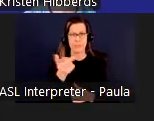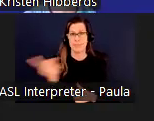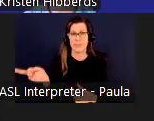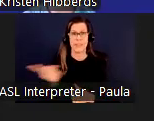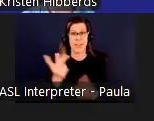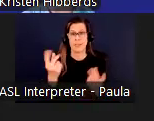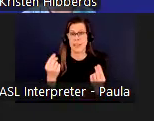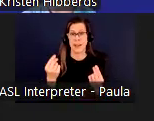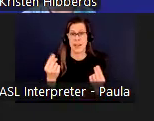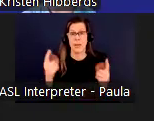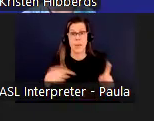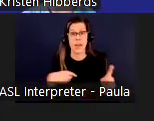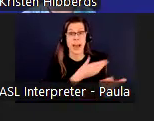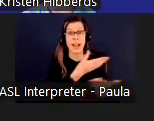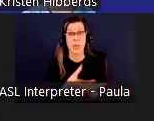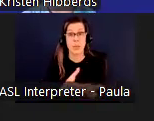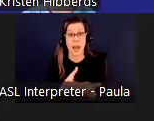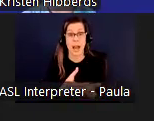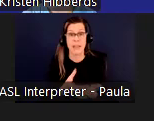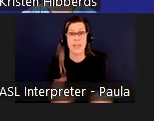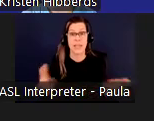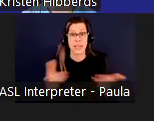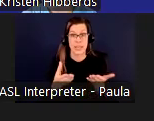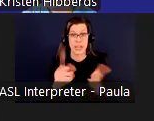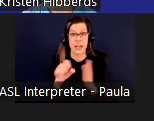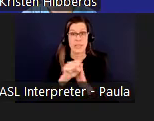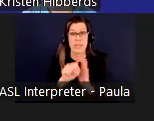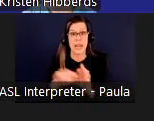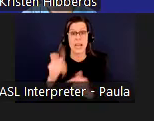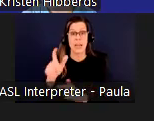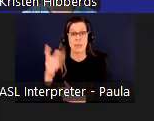When I got to this state on April the 14th, they were already working on this.